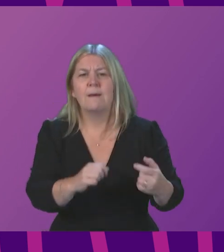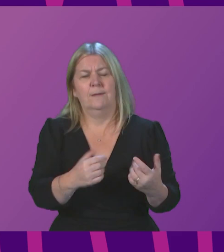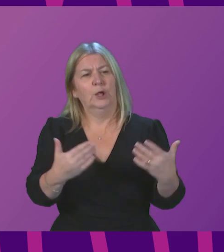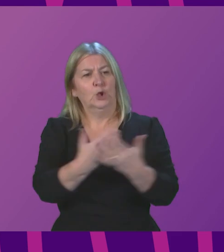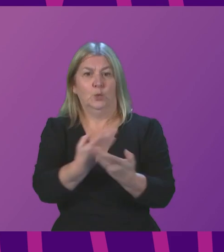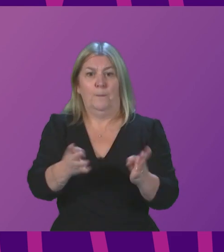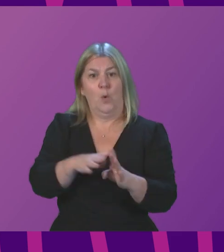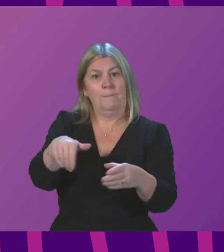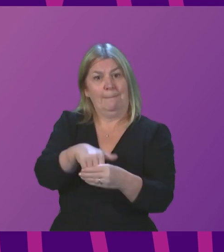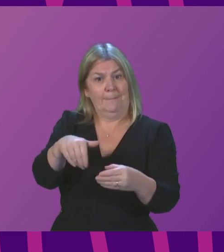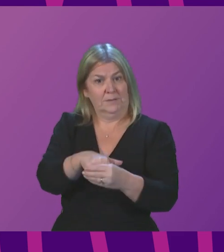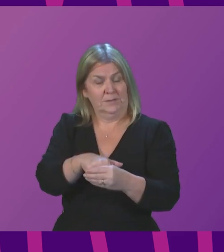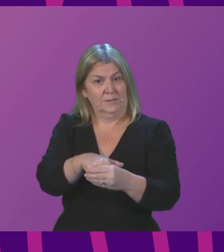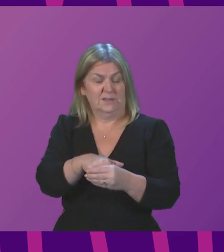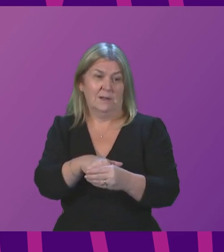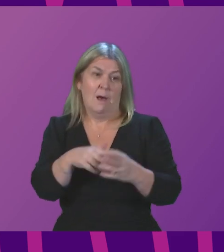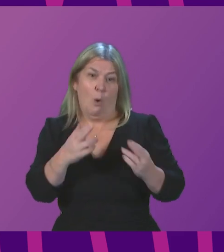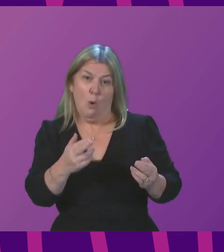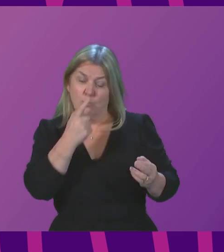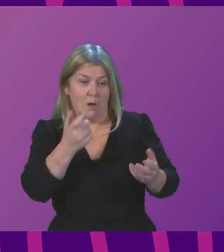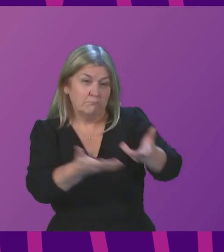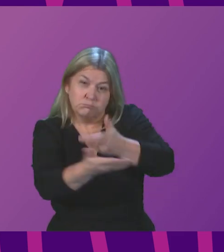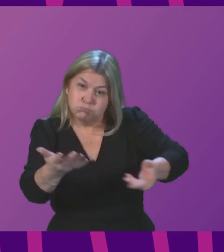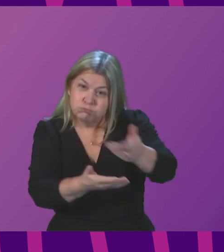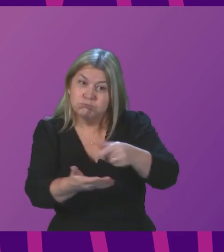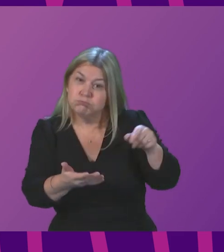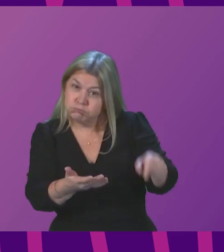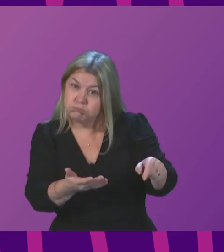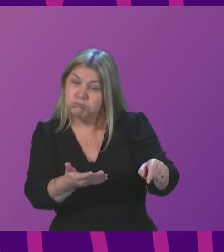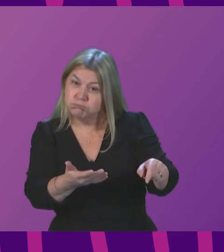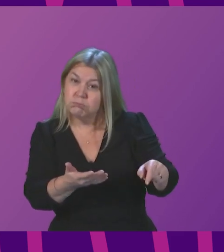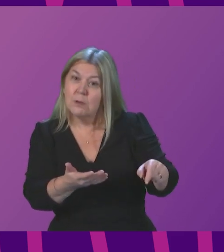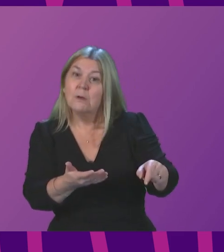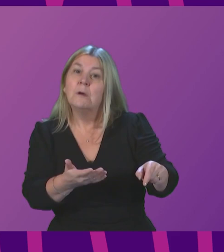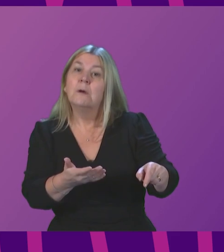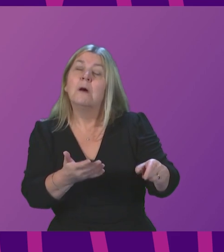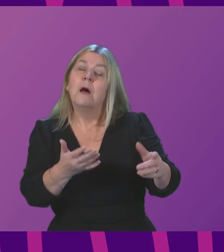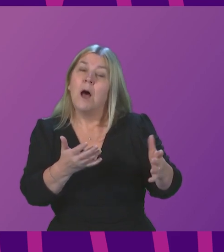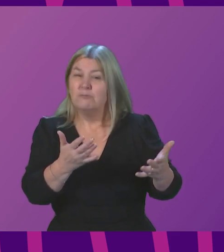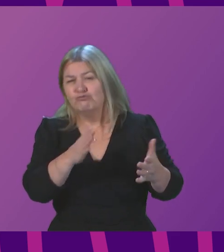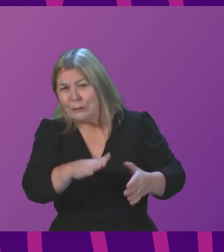that they will be able to allay her concerns from the point of view of the attention that they will pay to the needs of island communities as they go about their jobs. I am sure that